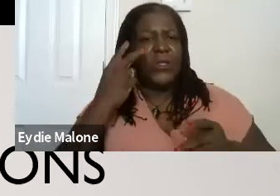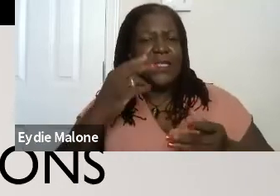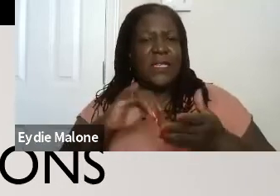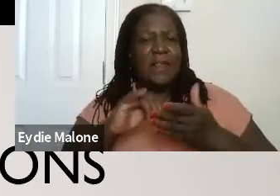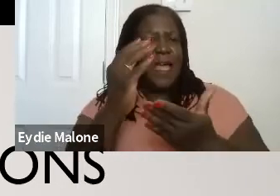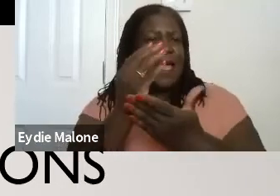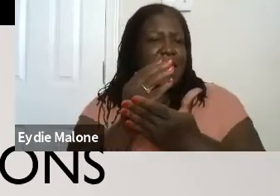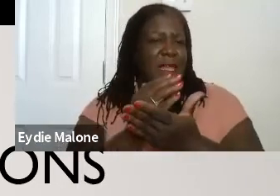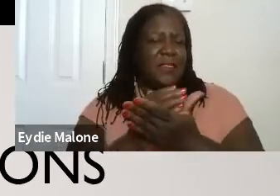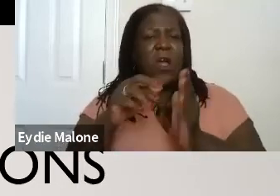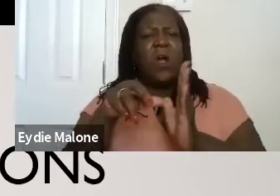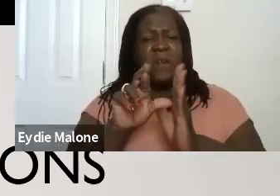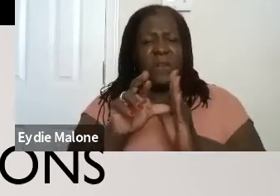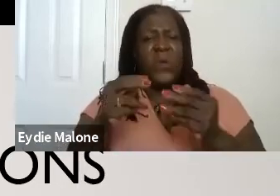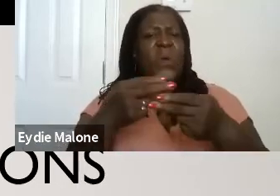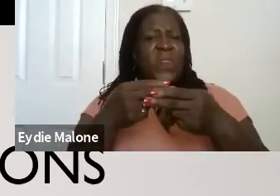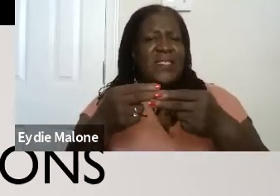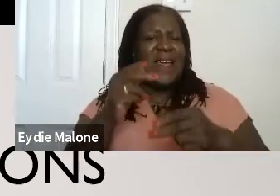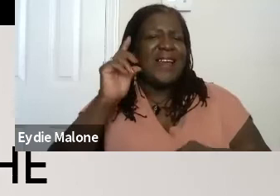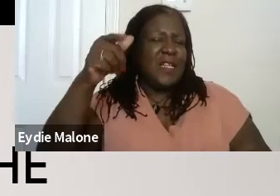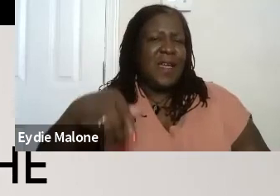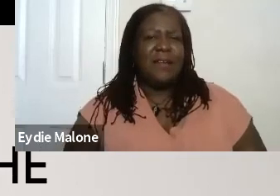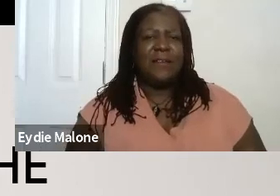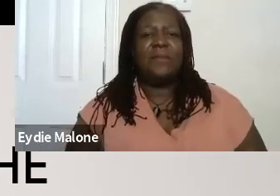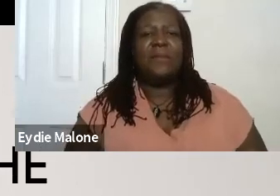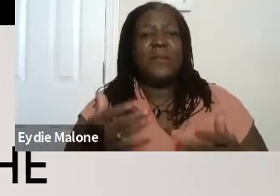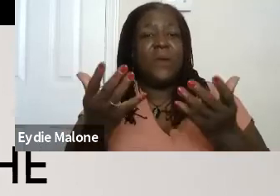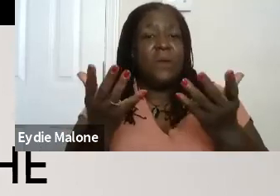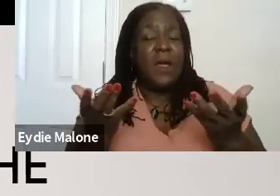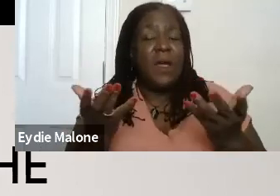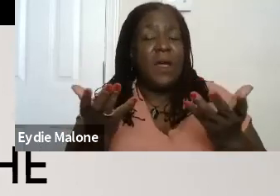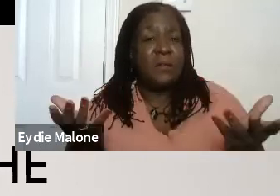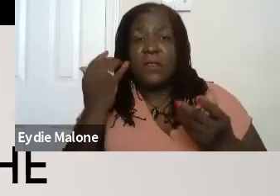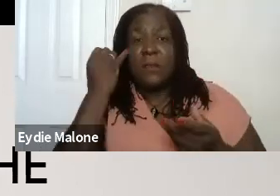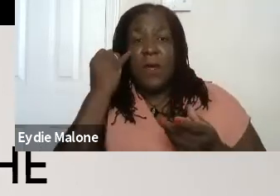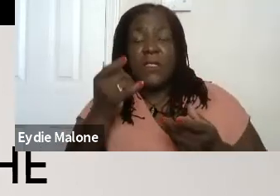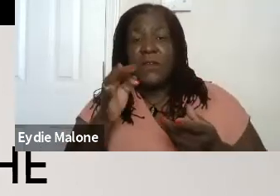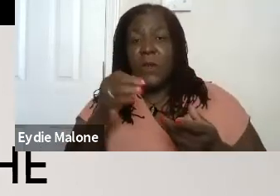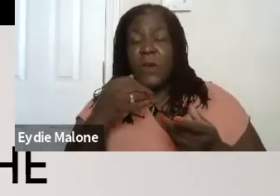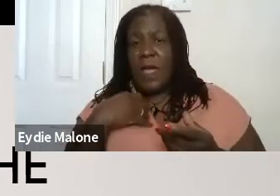slides afterwards. So what should you do if you've had the infection?